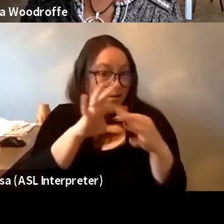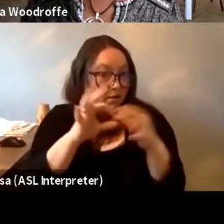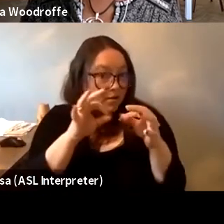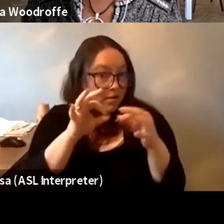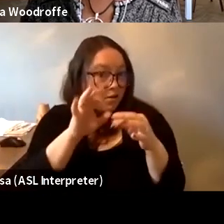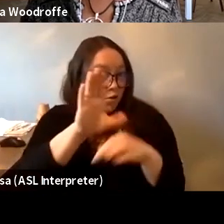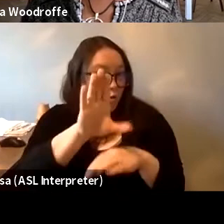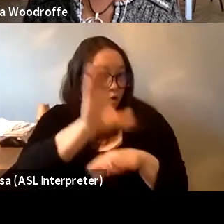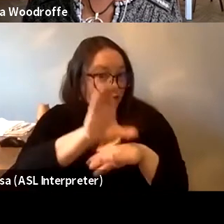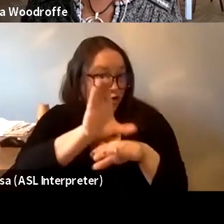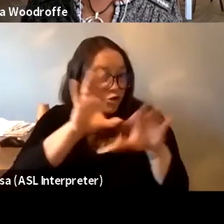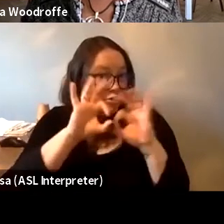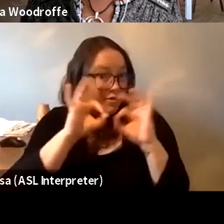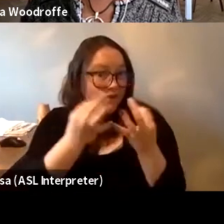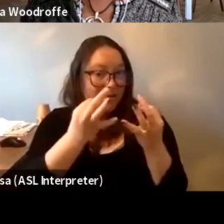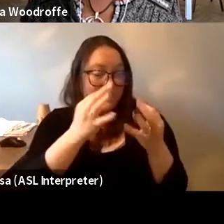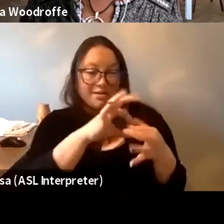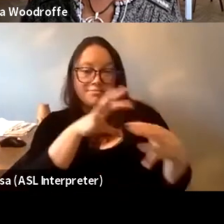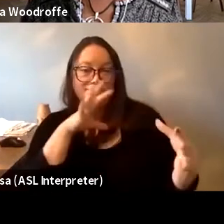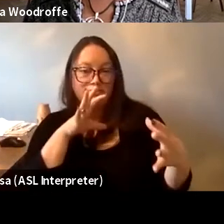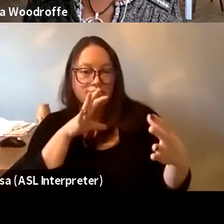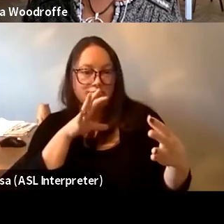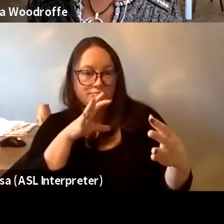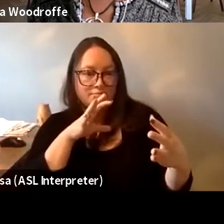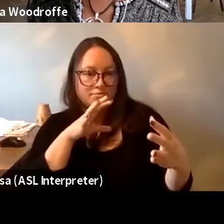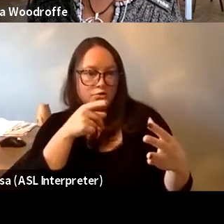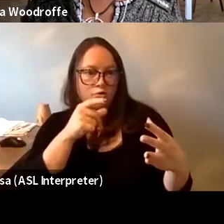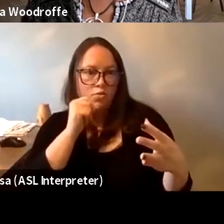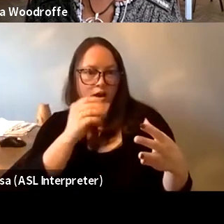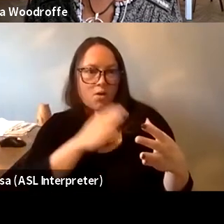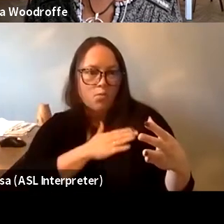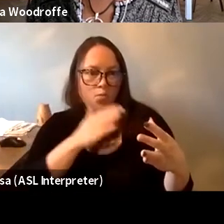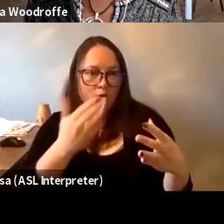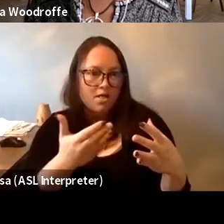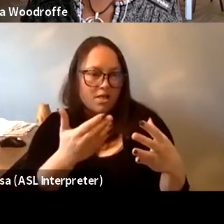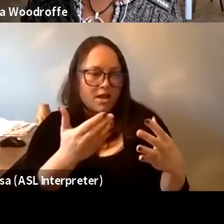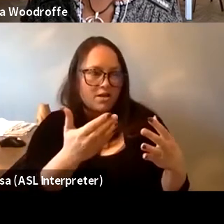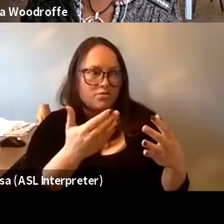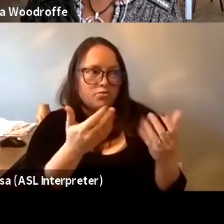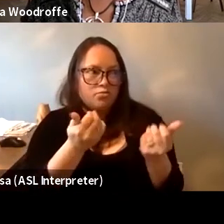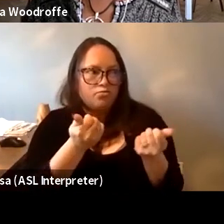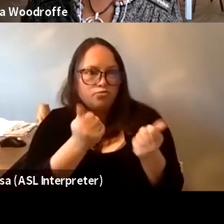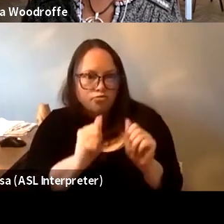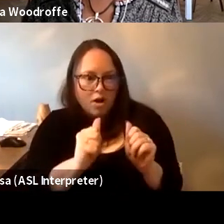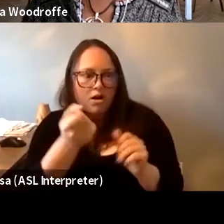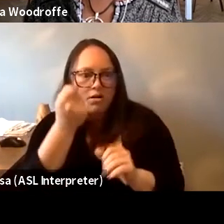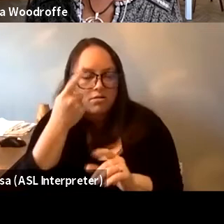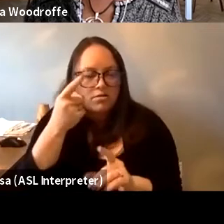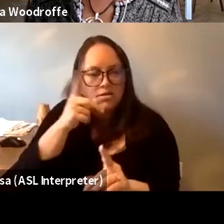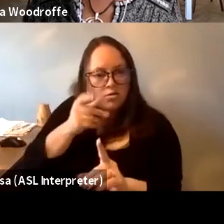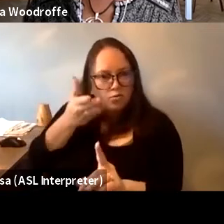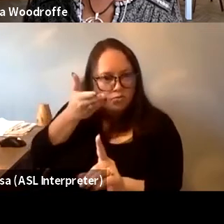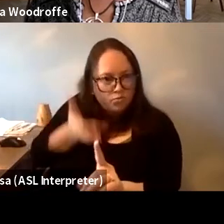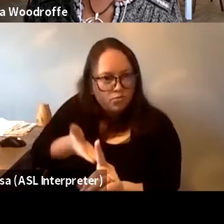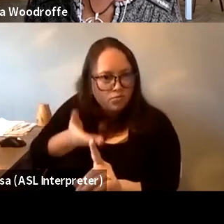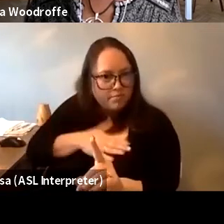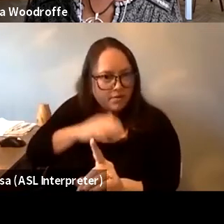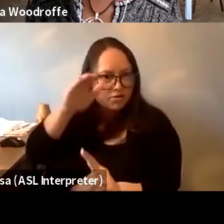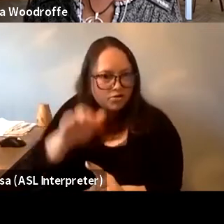unwilling to move over here, or at least move in the middle to try and understand. And I think I had to do that with some folks